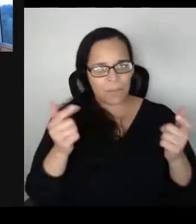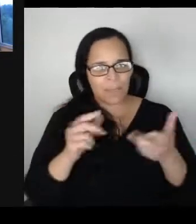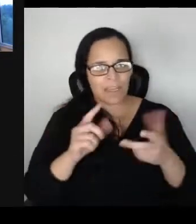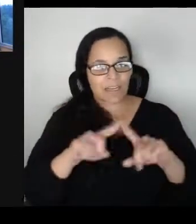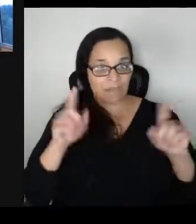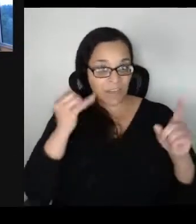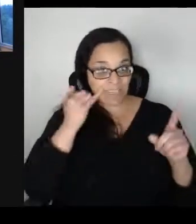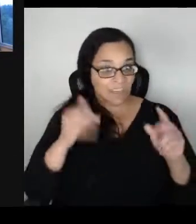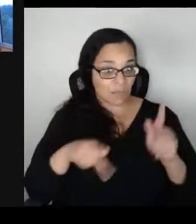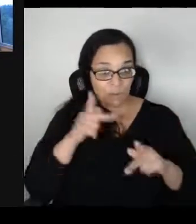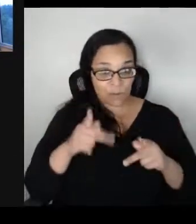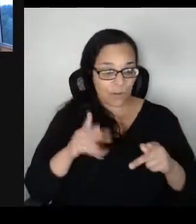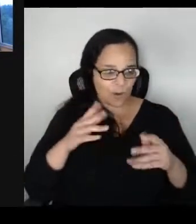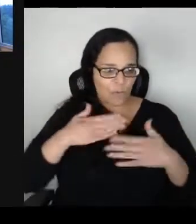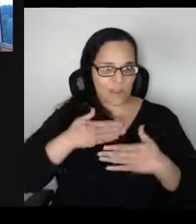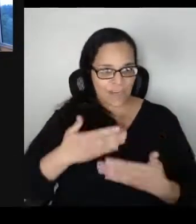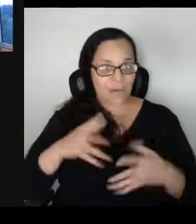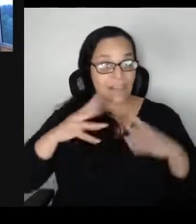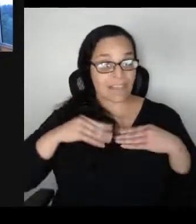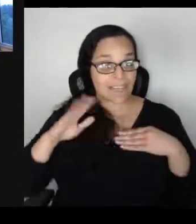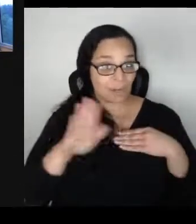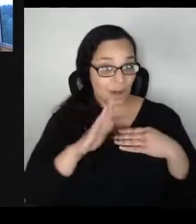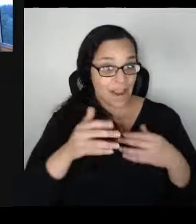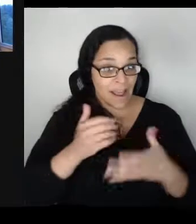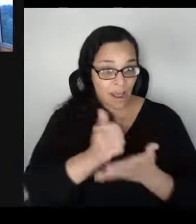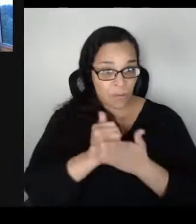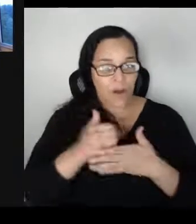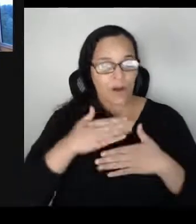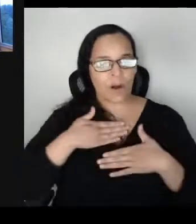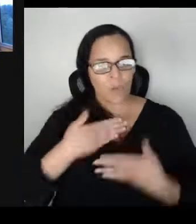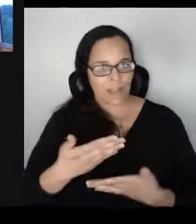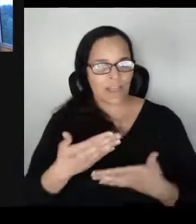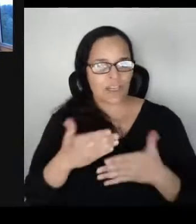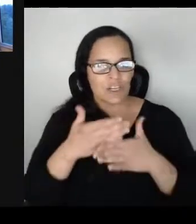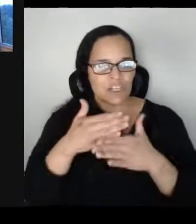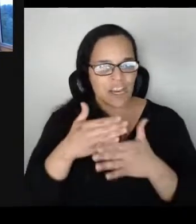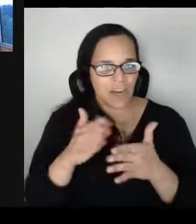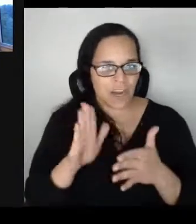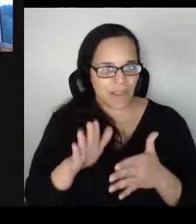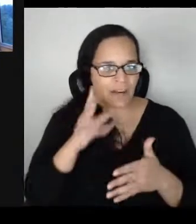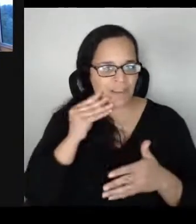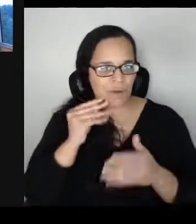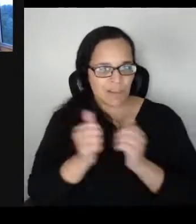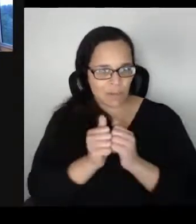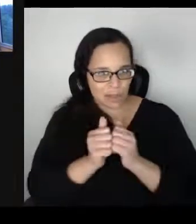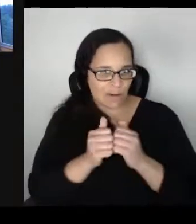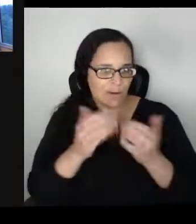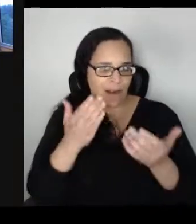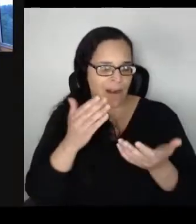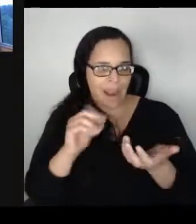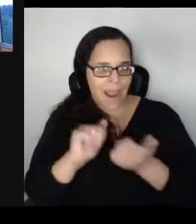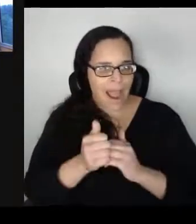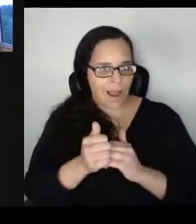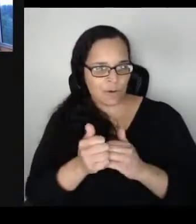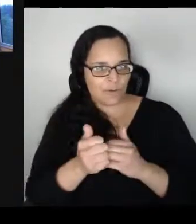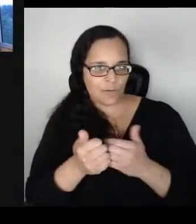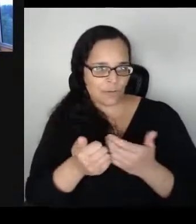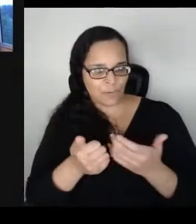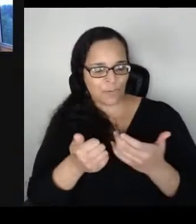or is willing to let you in on how you can assist them in moving forward or in making certain things possible for them.